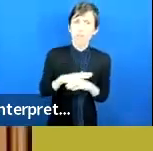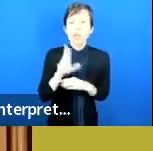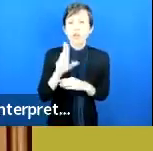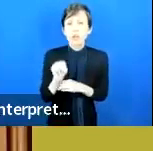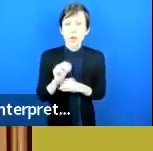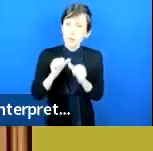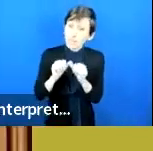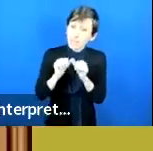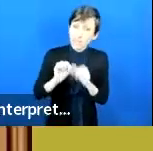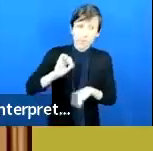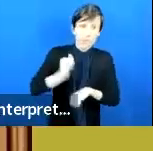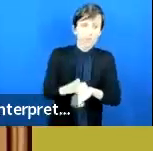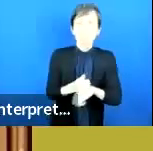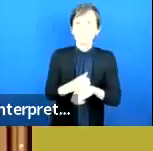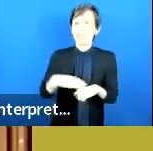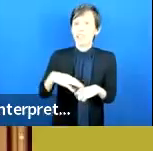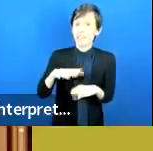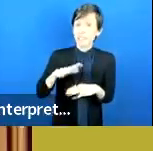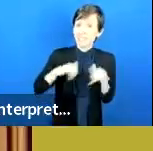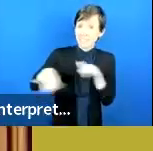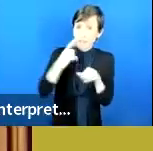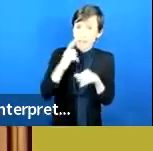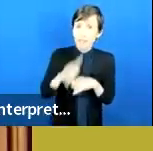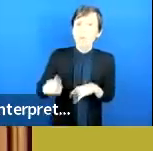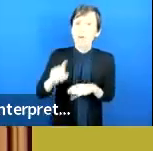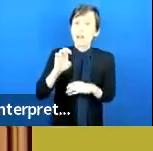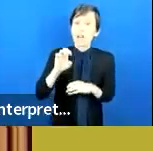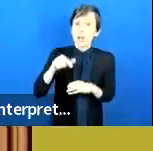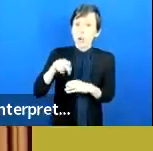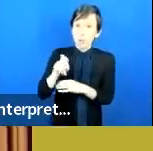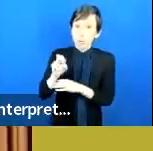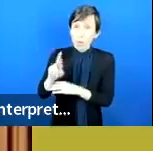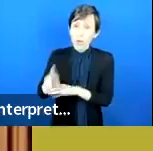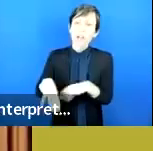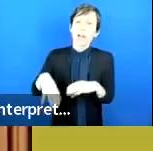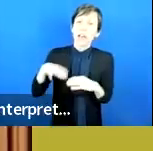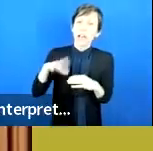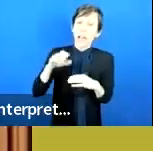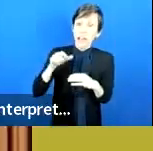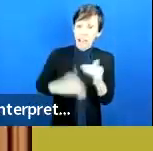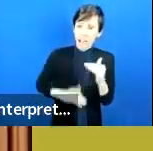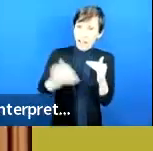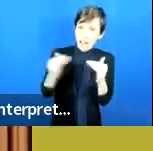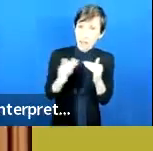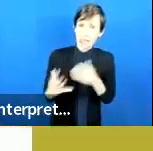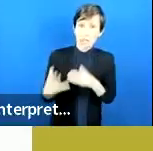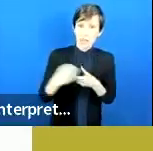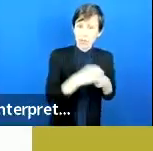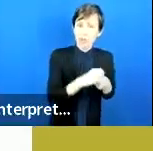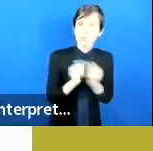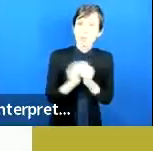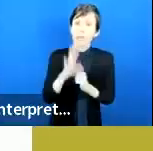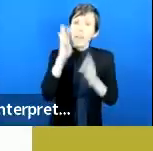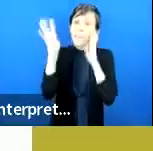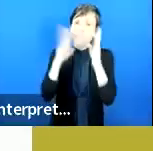for queer and trans equity, inclusion and belonging through policy advances and innovative programs. To continue our legacy.